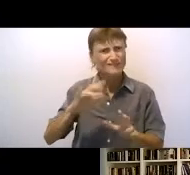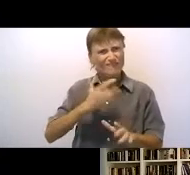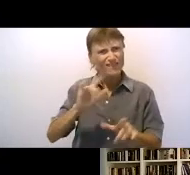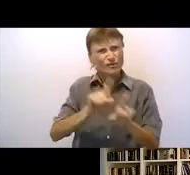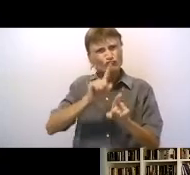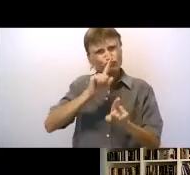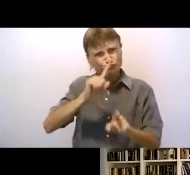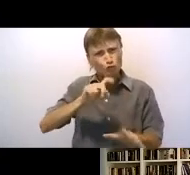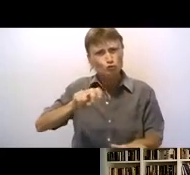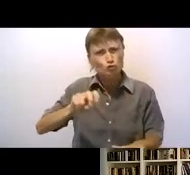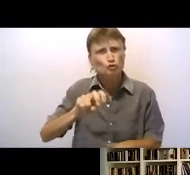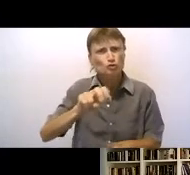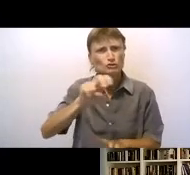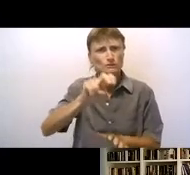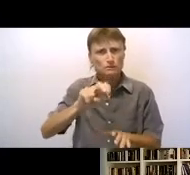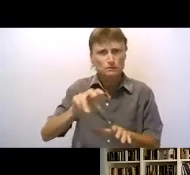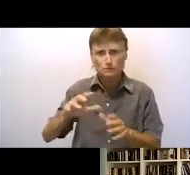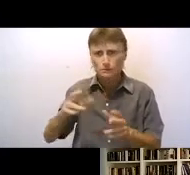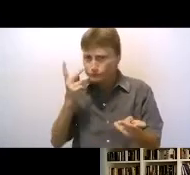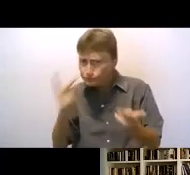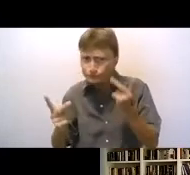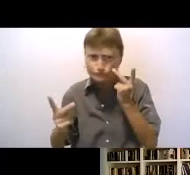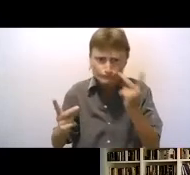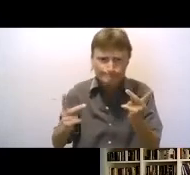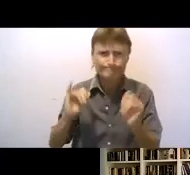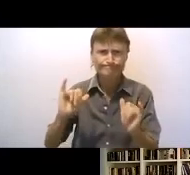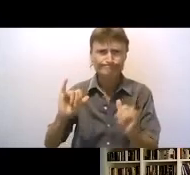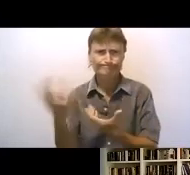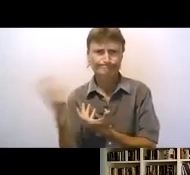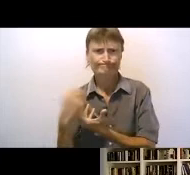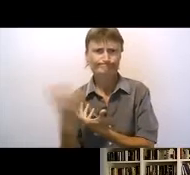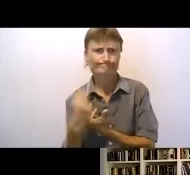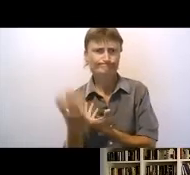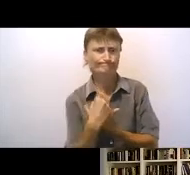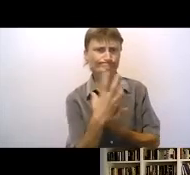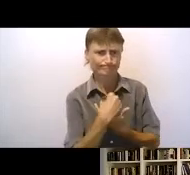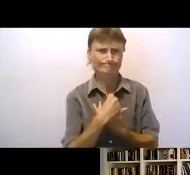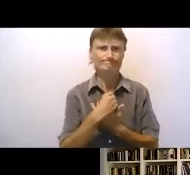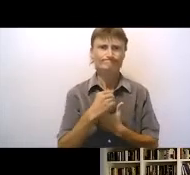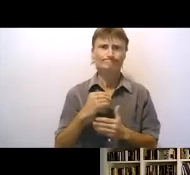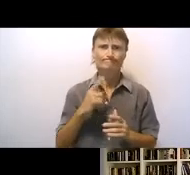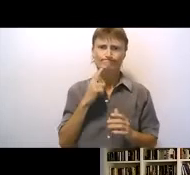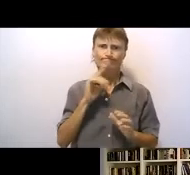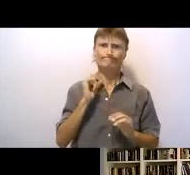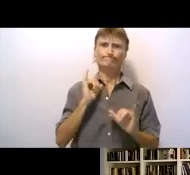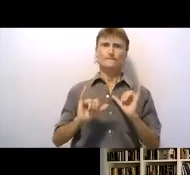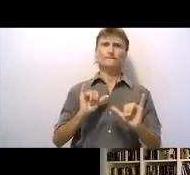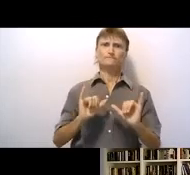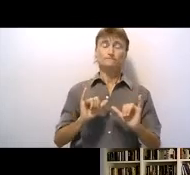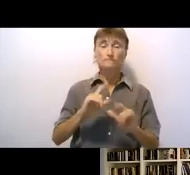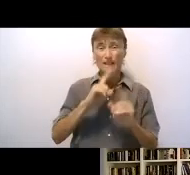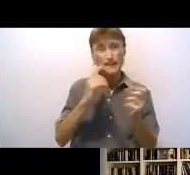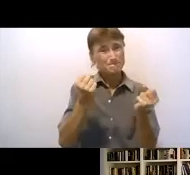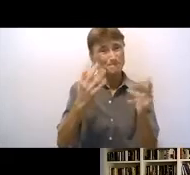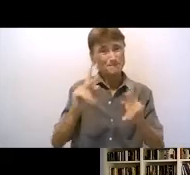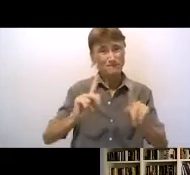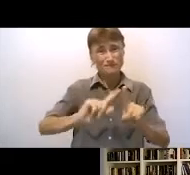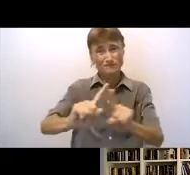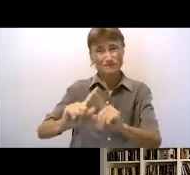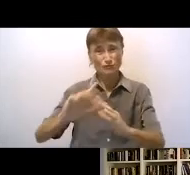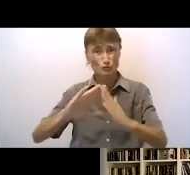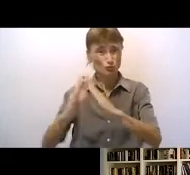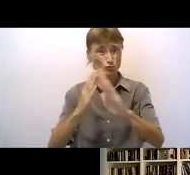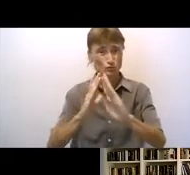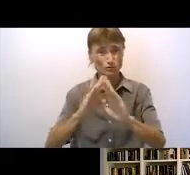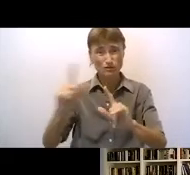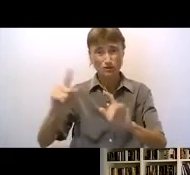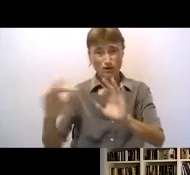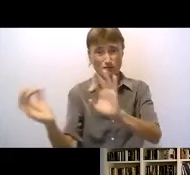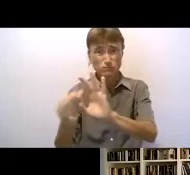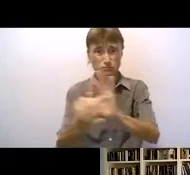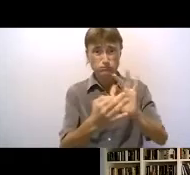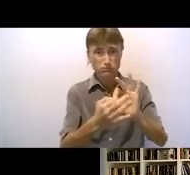our communities joining us for these town halls. So, we're going to get started today.